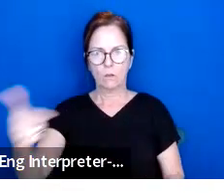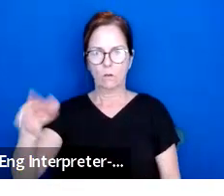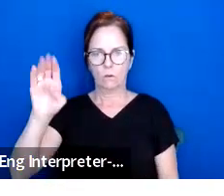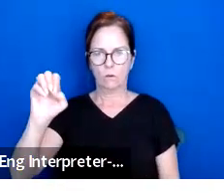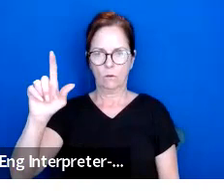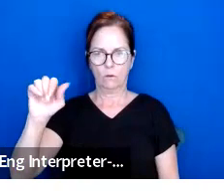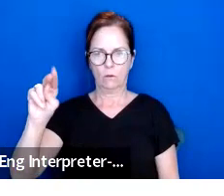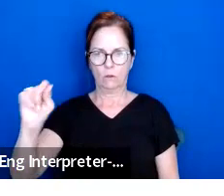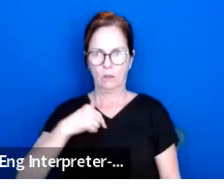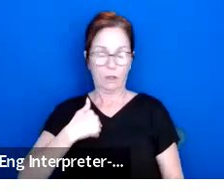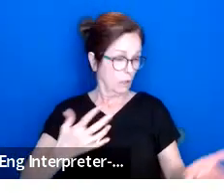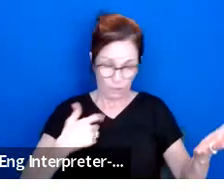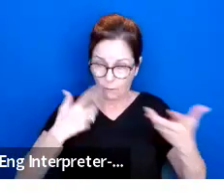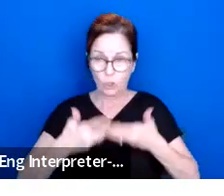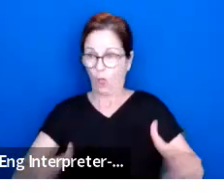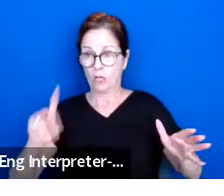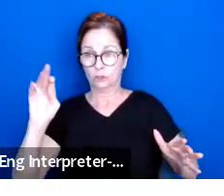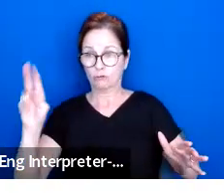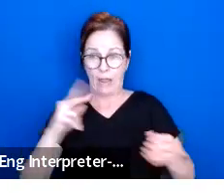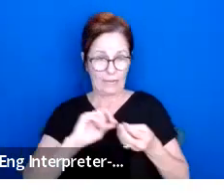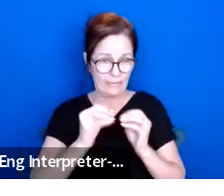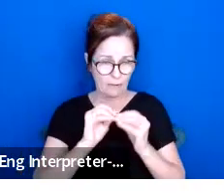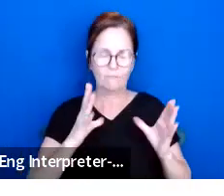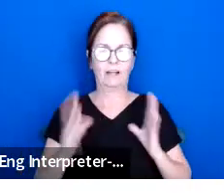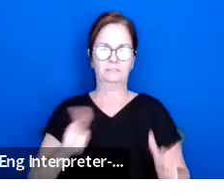I was just like lost track of what number we are on. Okay, so best practices. Reviewers can only come into a class or work observation on a mutually greeted.